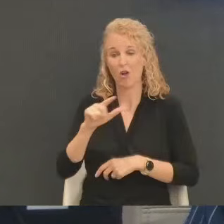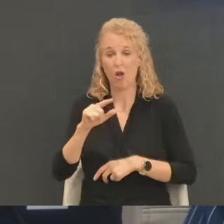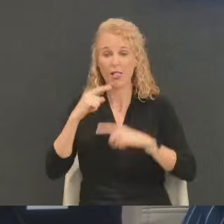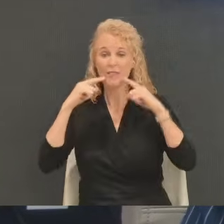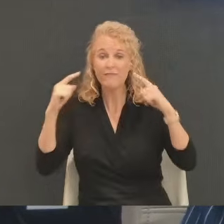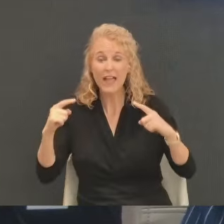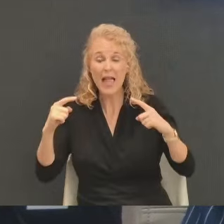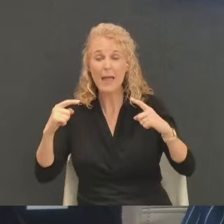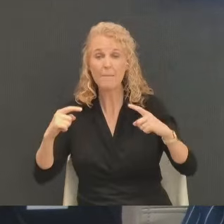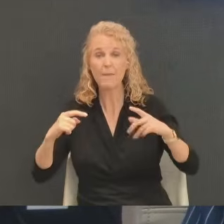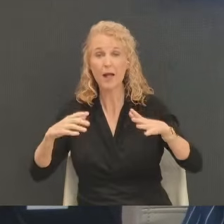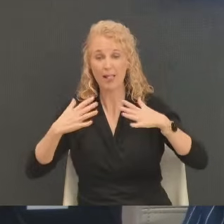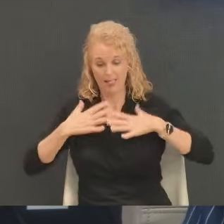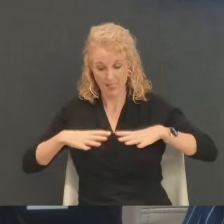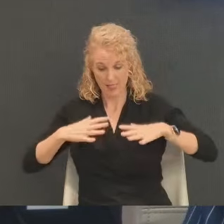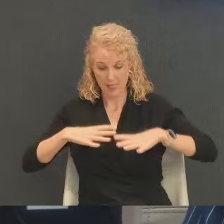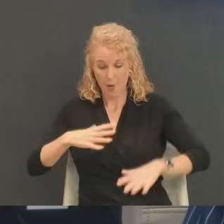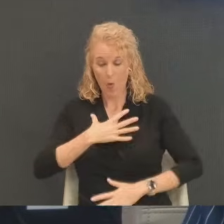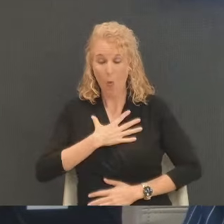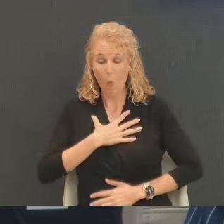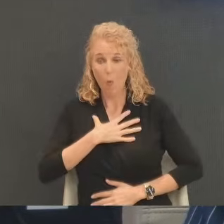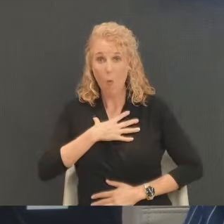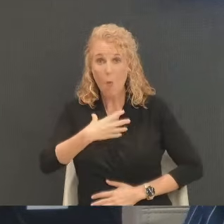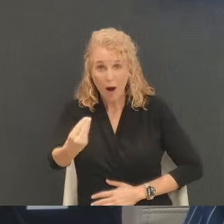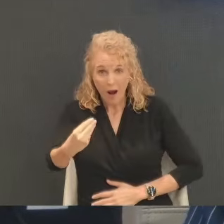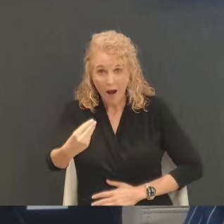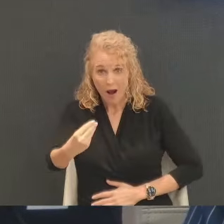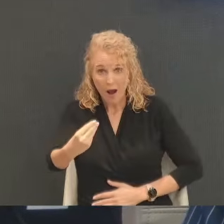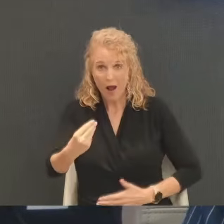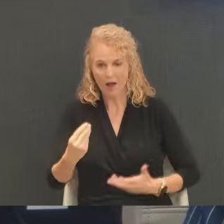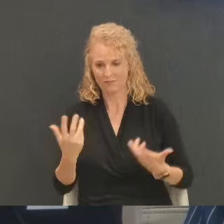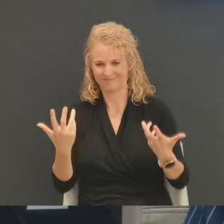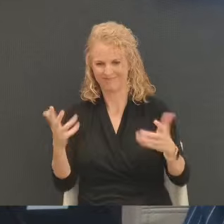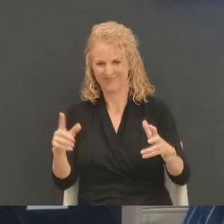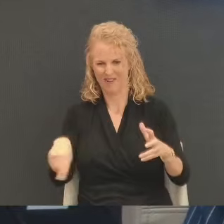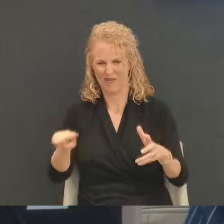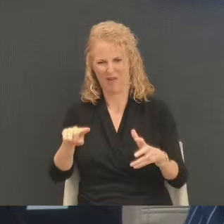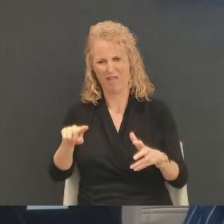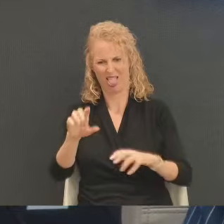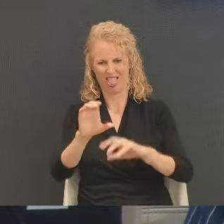That's why I have a problem with parks doing all this construction. They said they were going to be